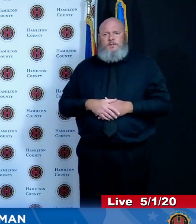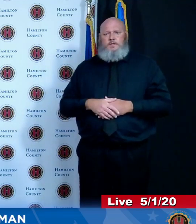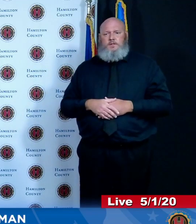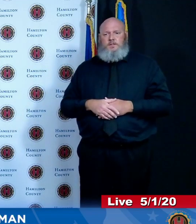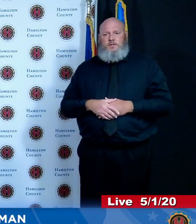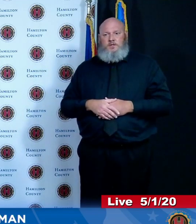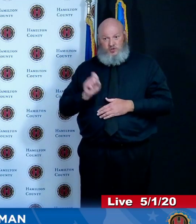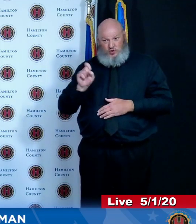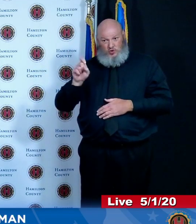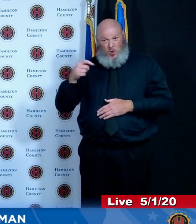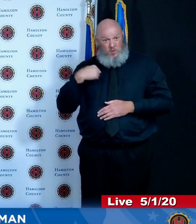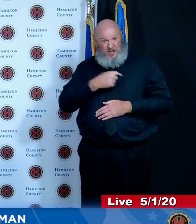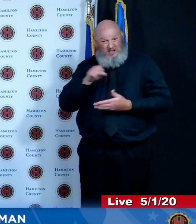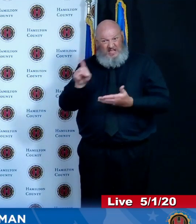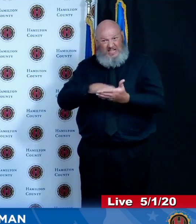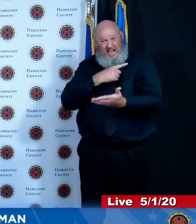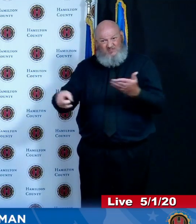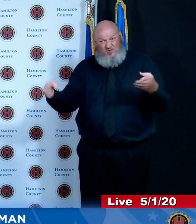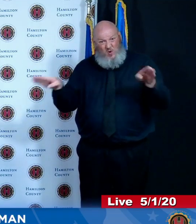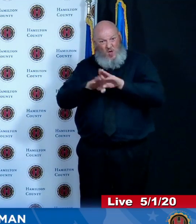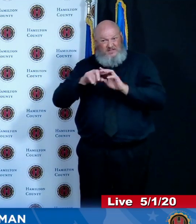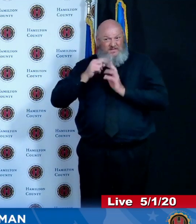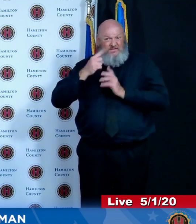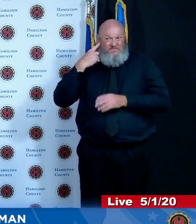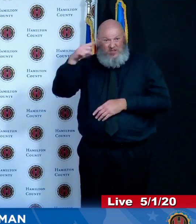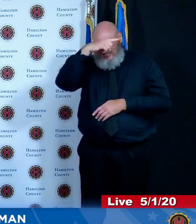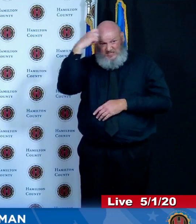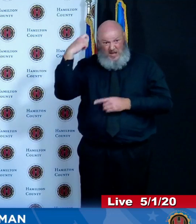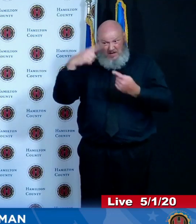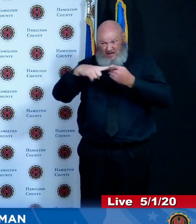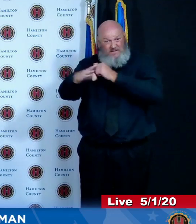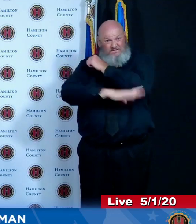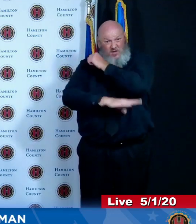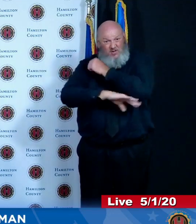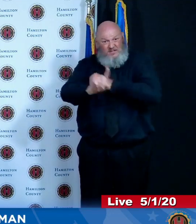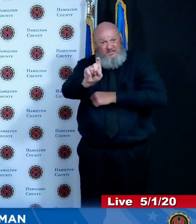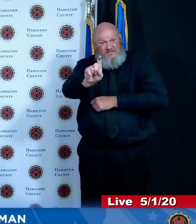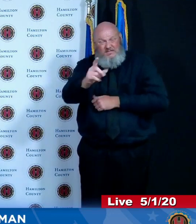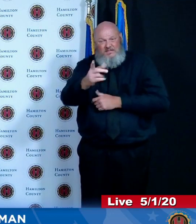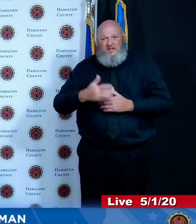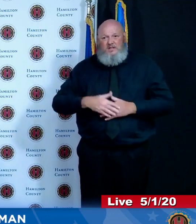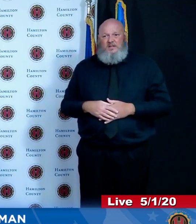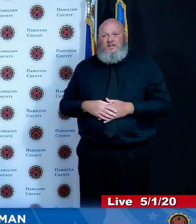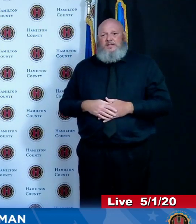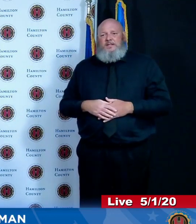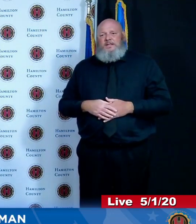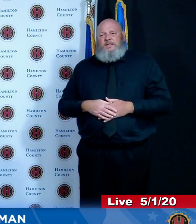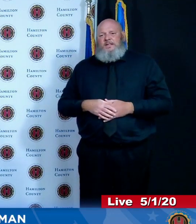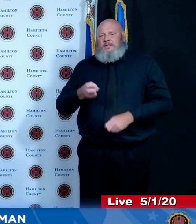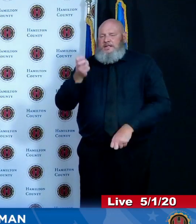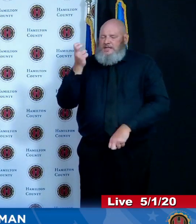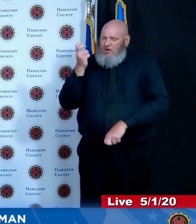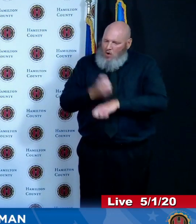summer and fall that's a really difficult question you know I had the the privilege of talking with the Harvest Home Fair on the West side